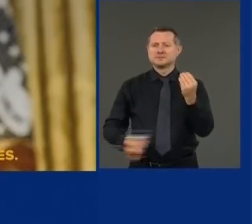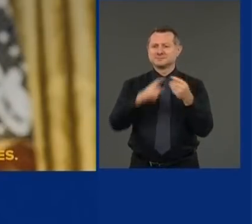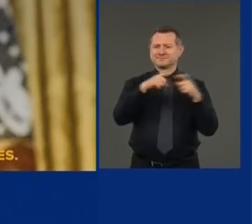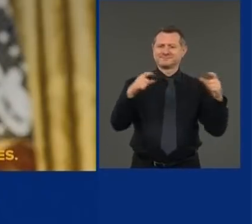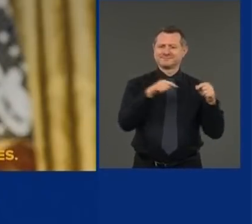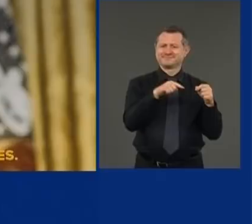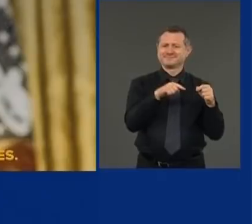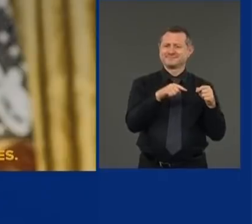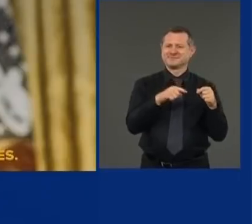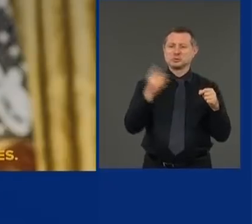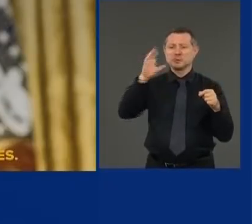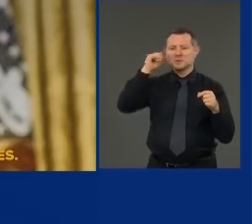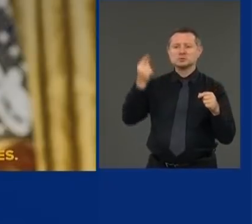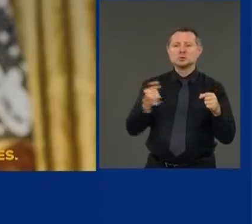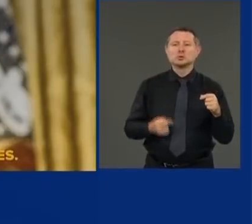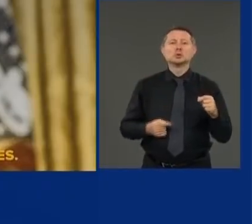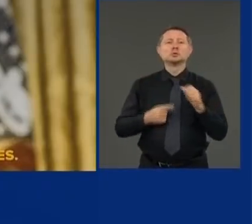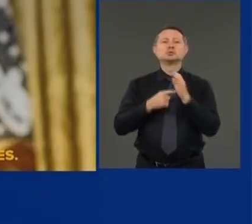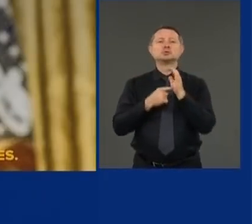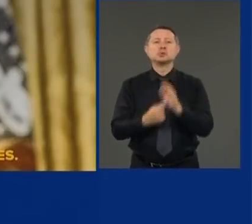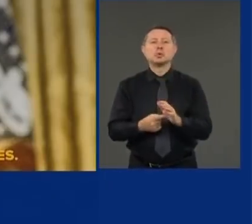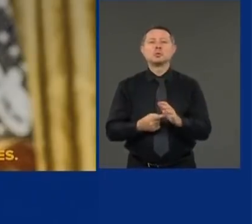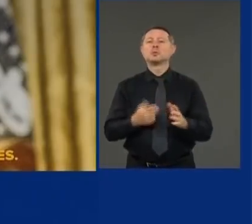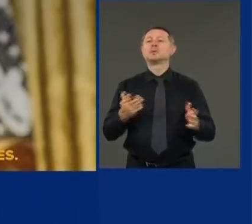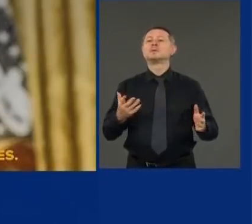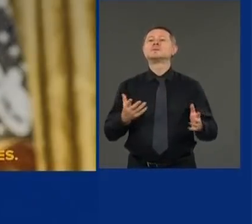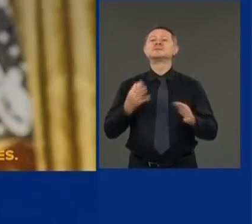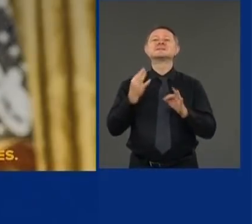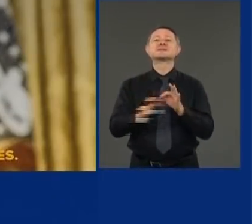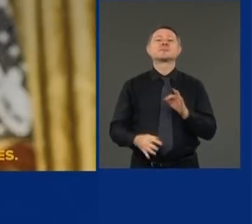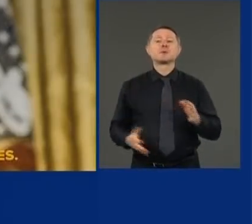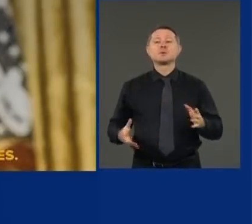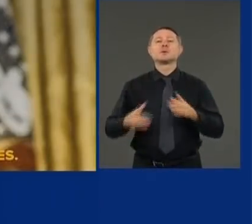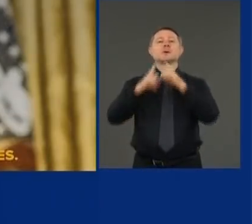STATEMENT? THIS IS COMMON SENSE.